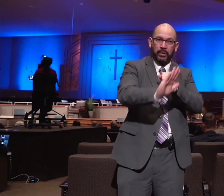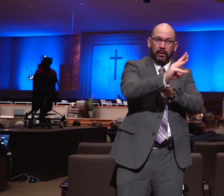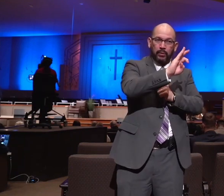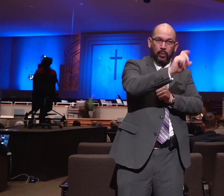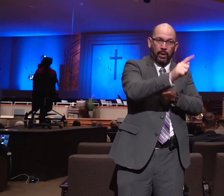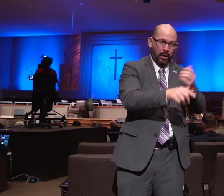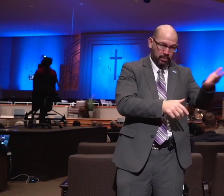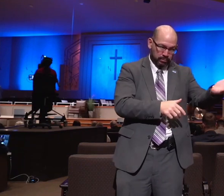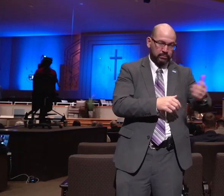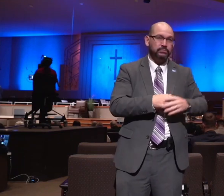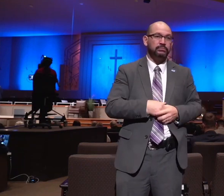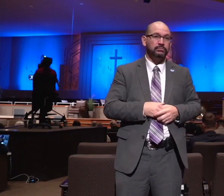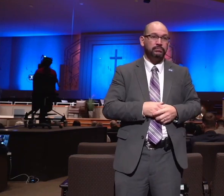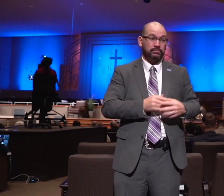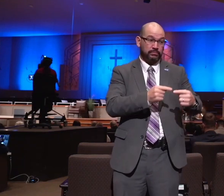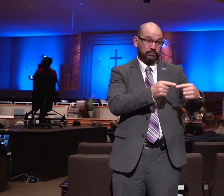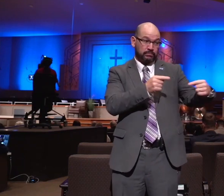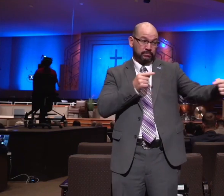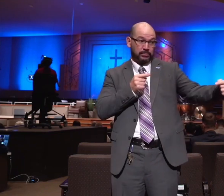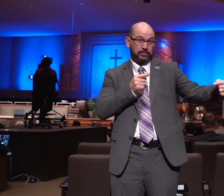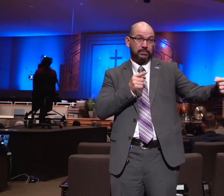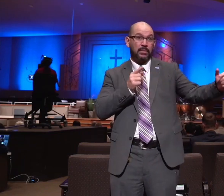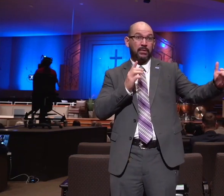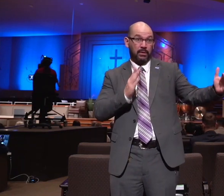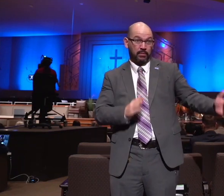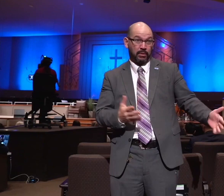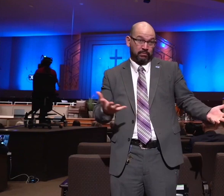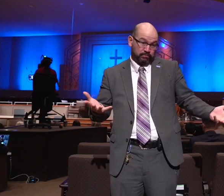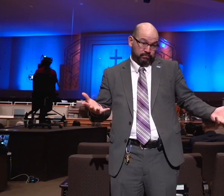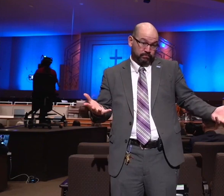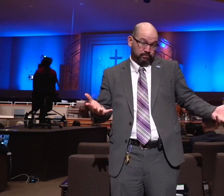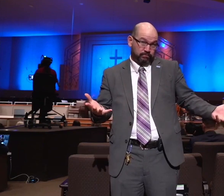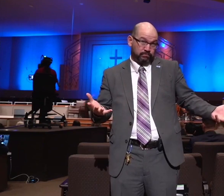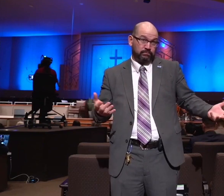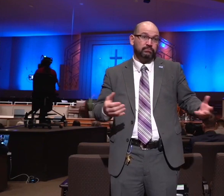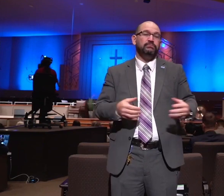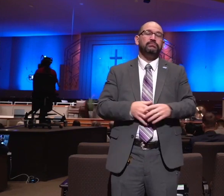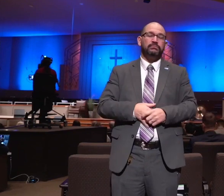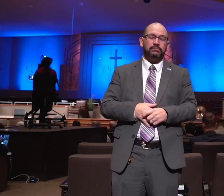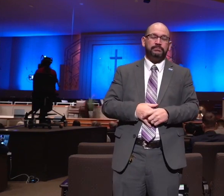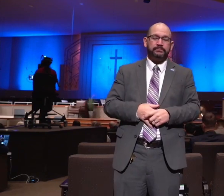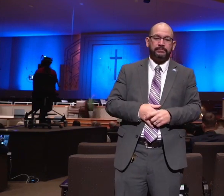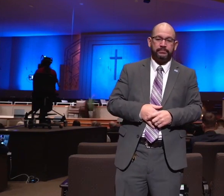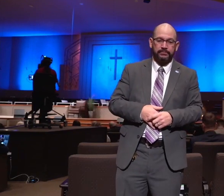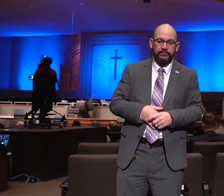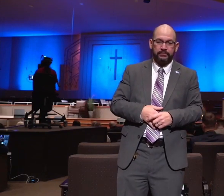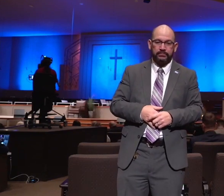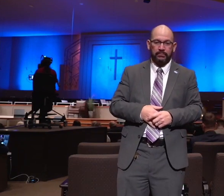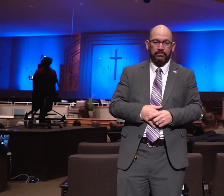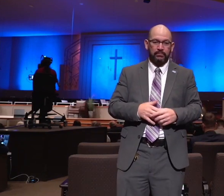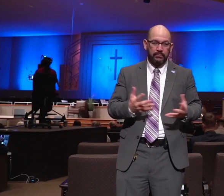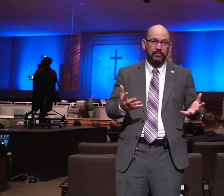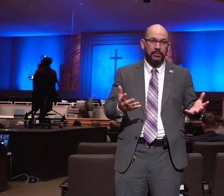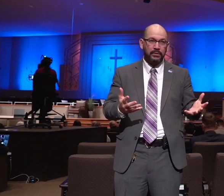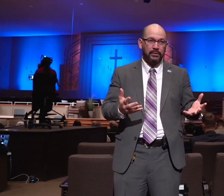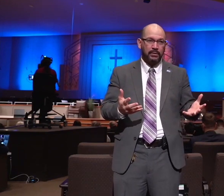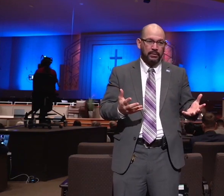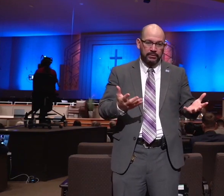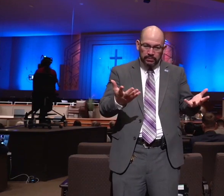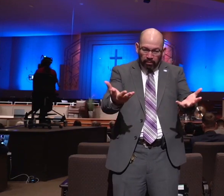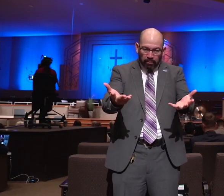the enemy of Israel their biggest enemy